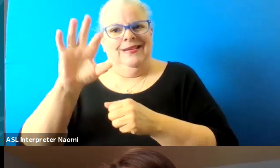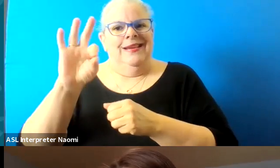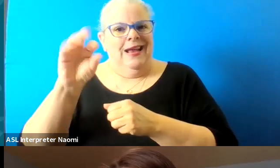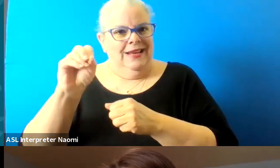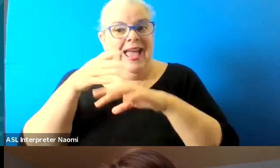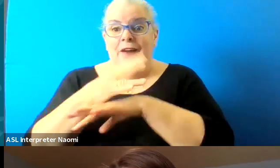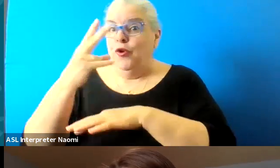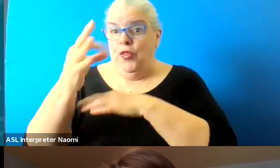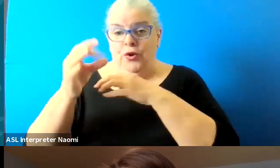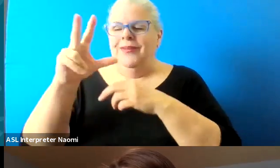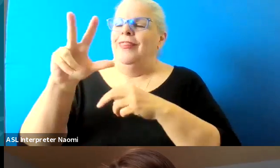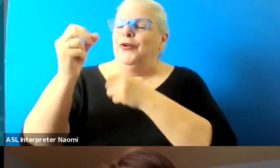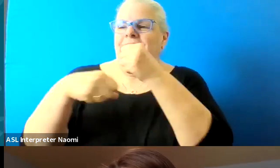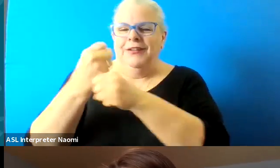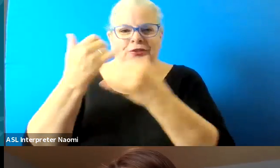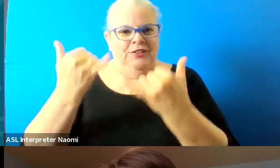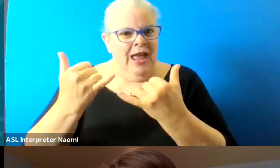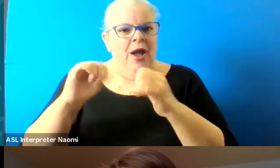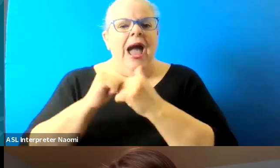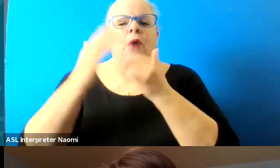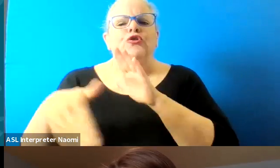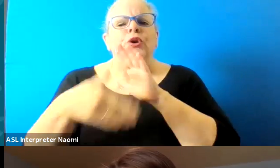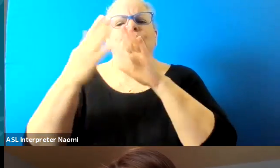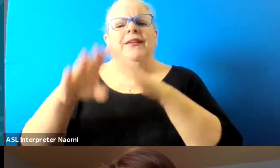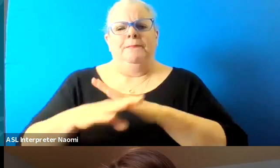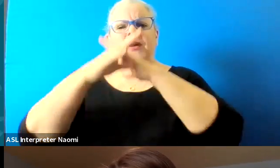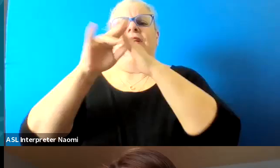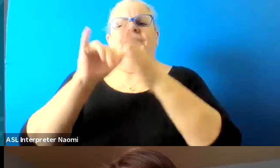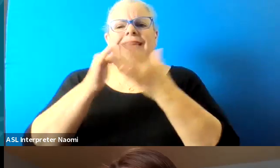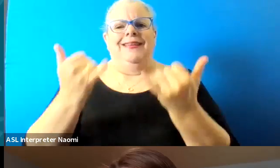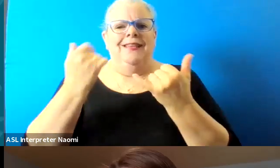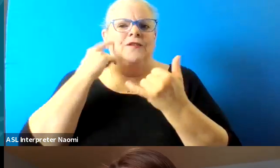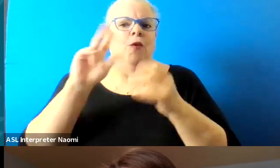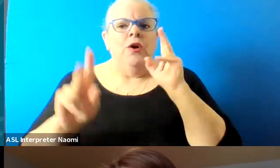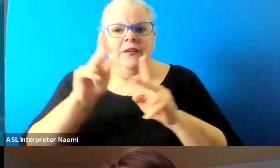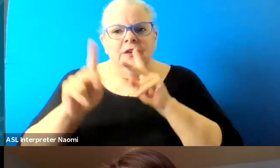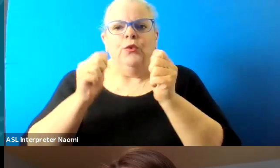the question is how would you address the barriers that exist for individuals with disabilities